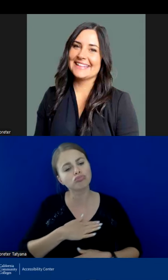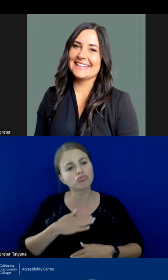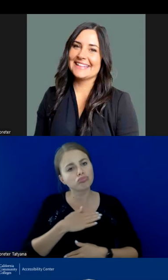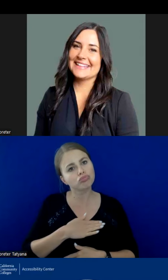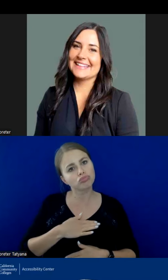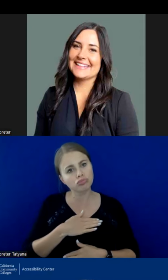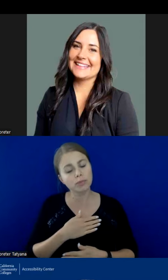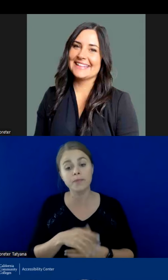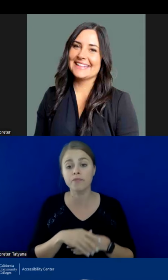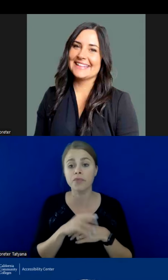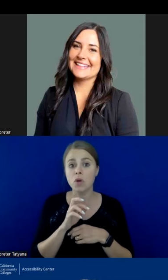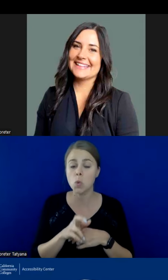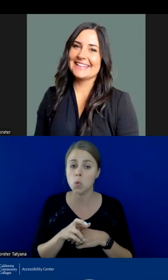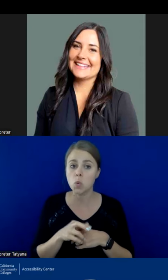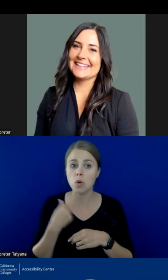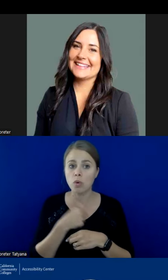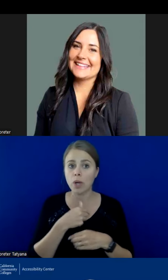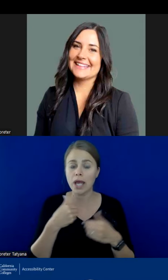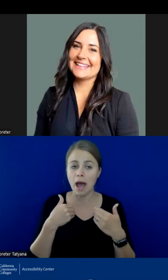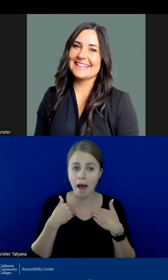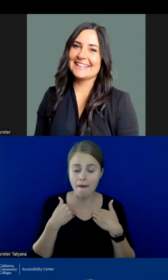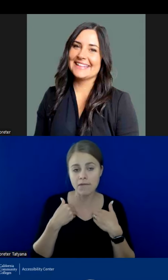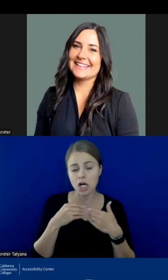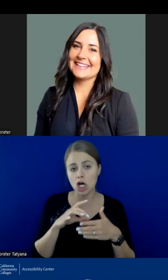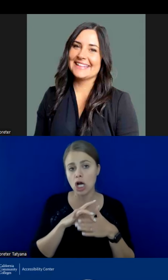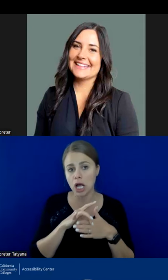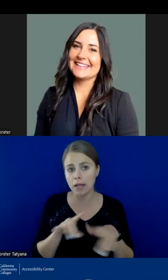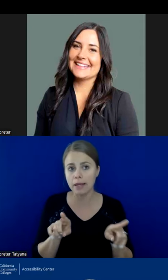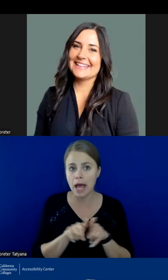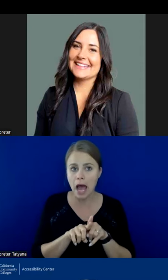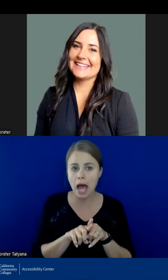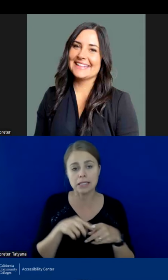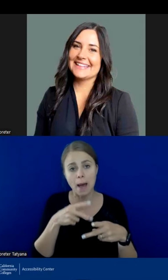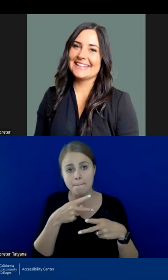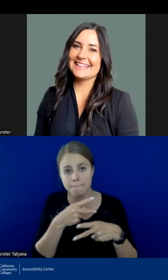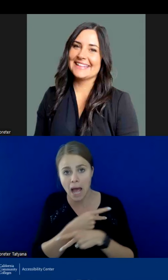Or we have such content as math or charts, again,